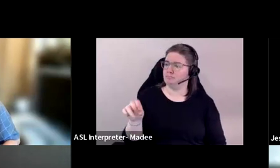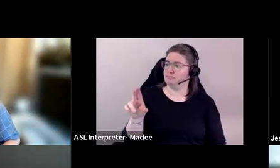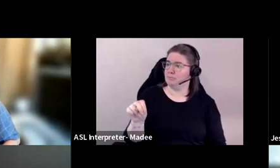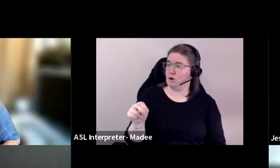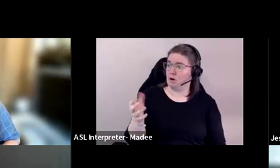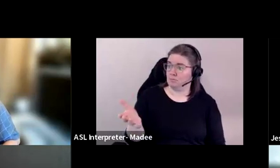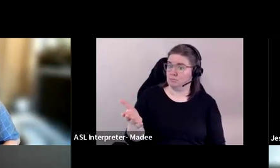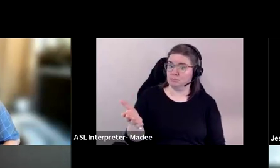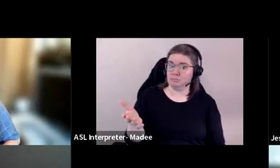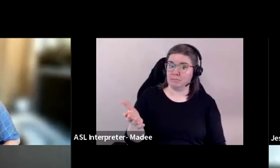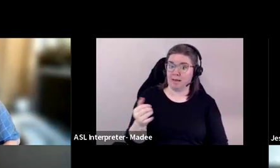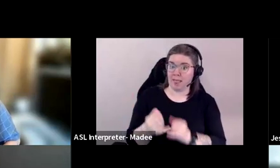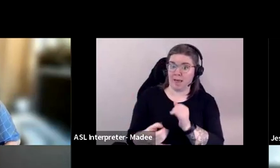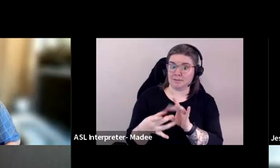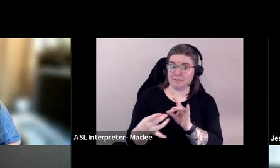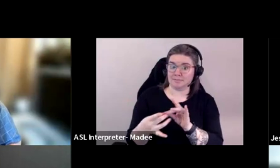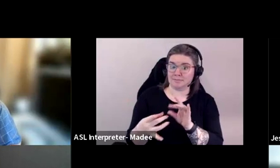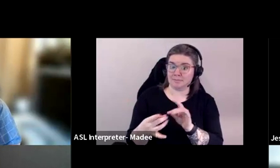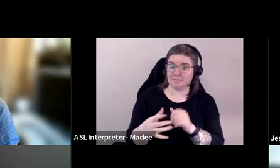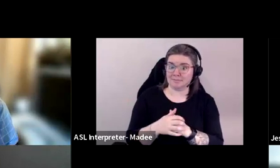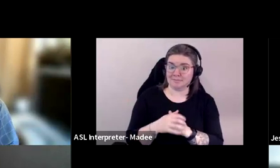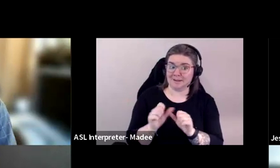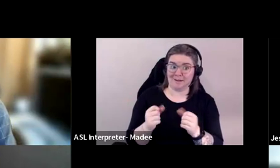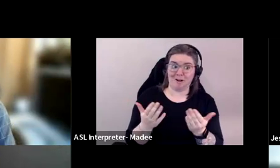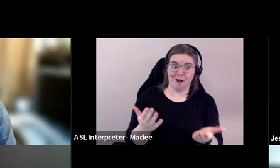Rebecca /APRIL: see what you have to say that maybe can. Don Dew: Are so. Rebecca /APRIL: Work for these folks.